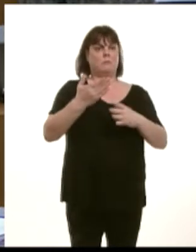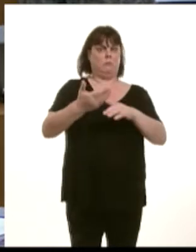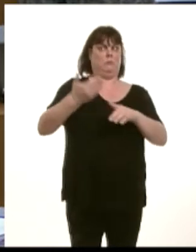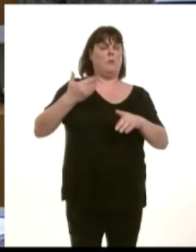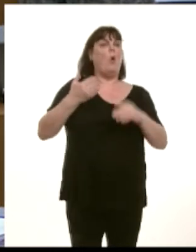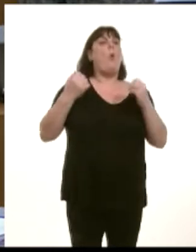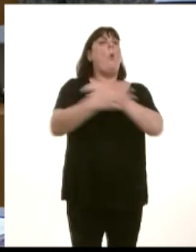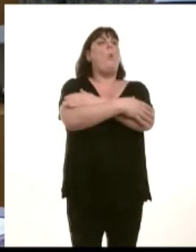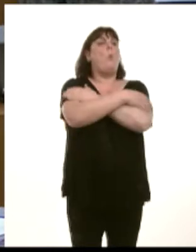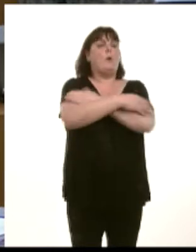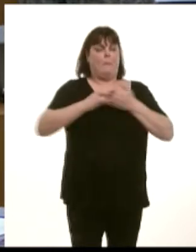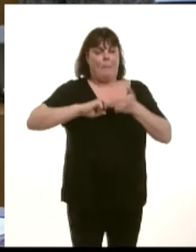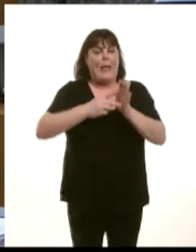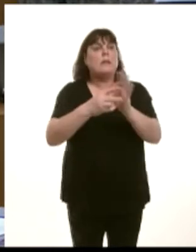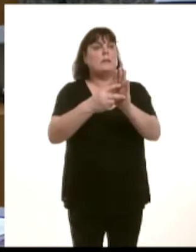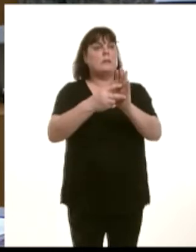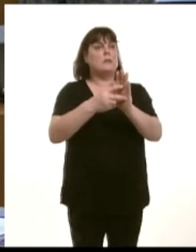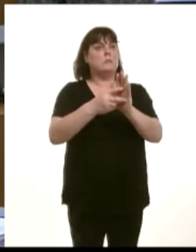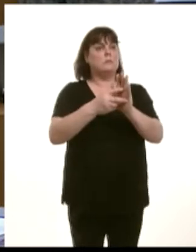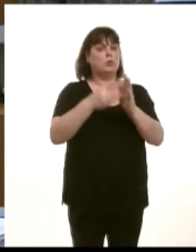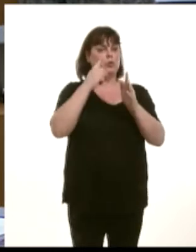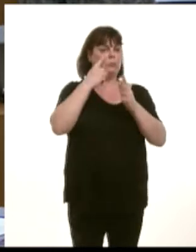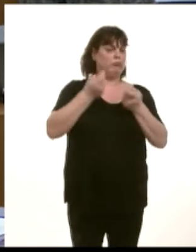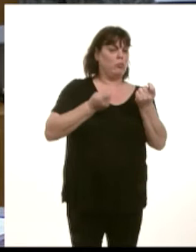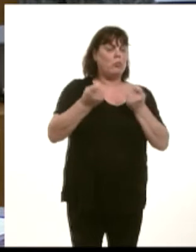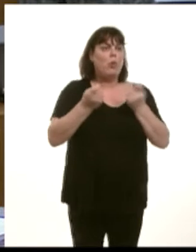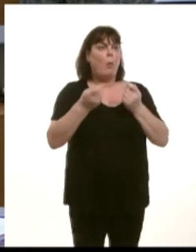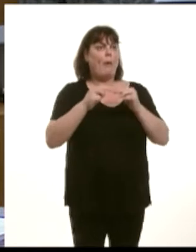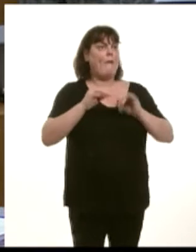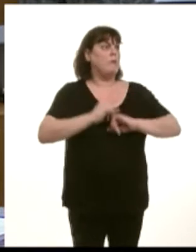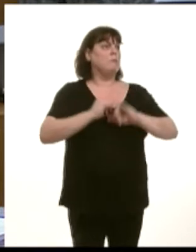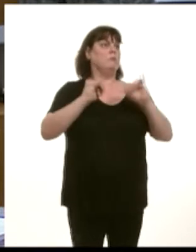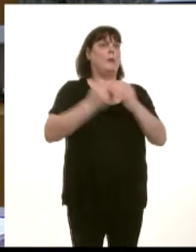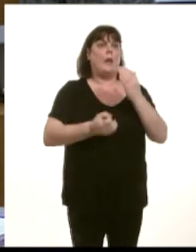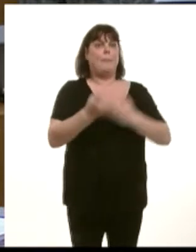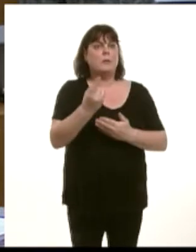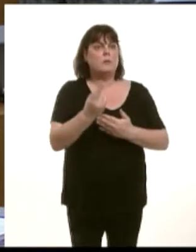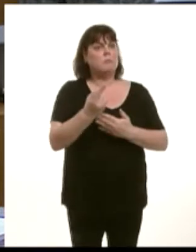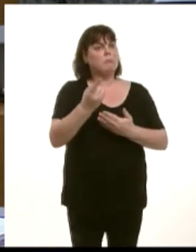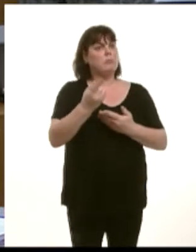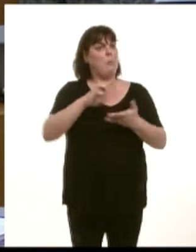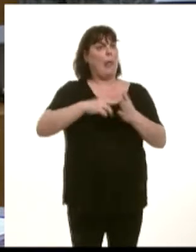Those plans have, by and large, held. We’re not seeing a situation where large numbers of operations have been cancelled.